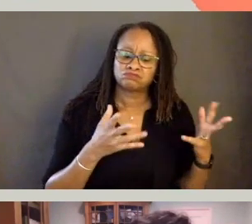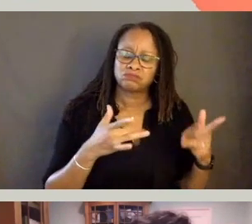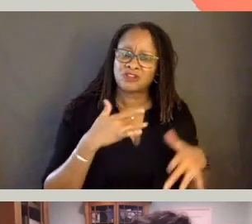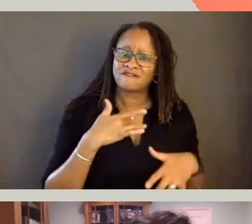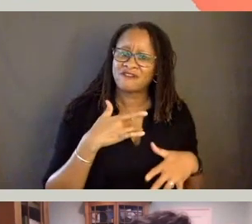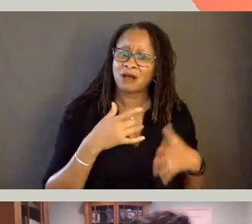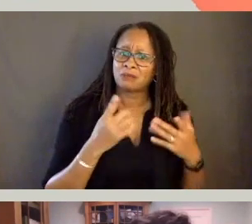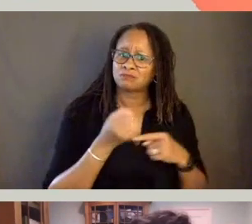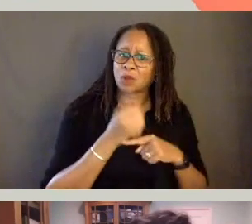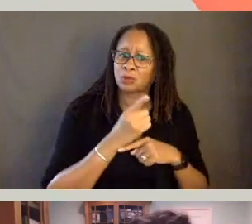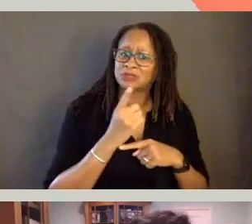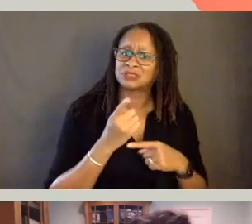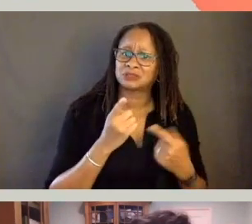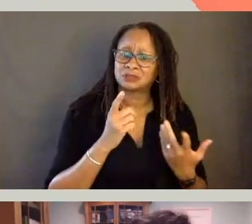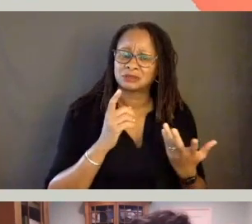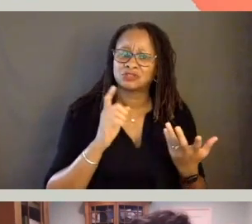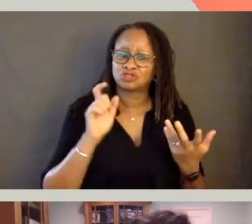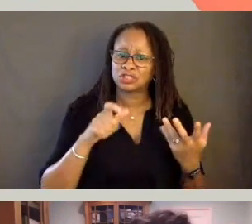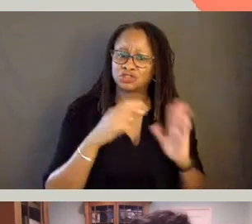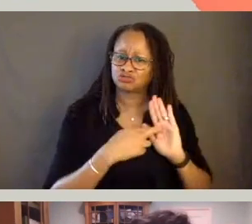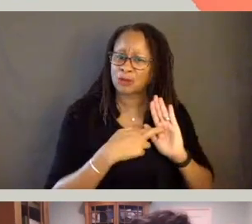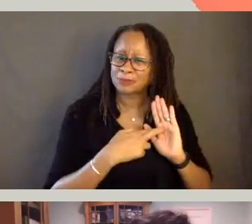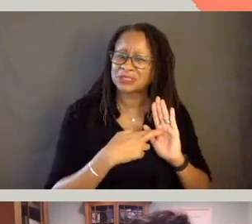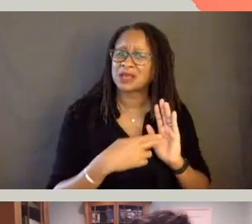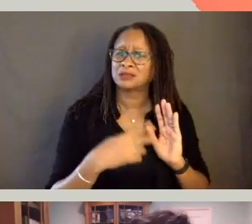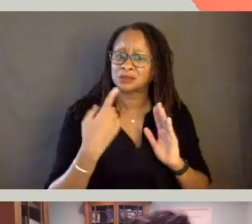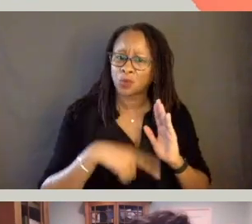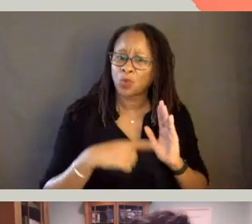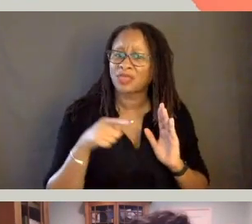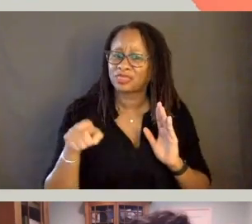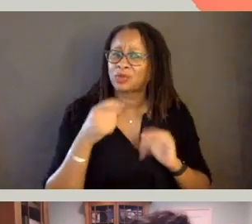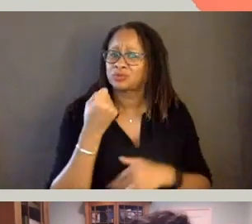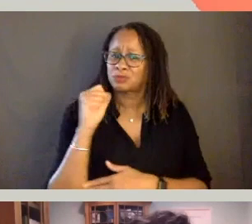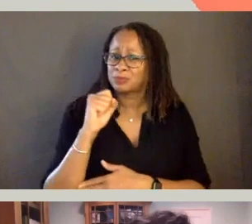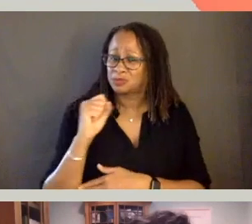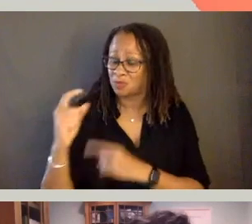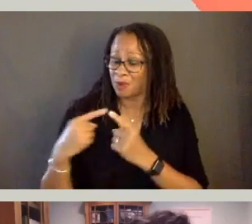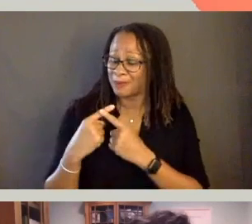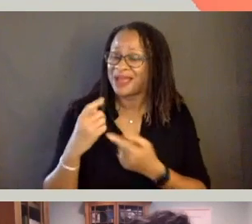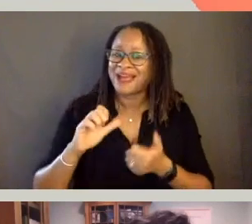did you feel the need to sort of represent in some ways what those movements were about and how did that play out for each of you?